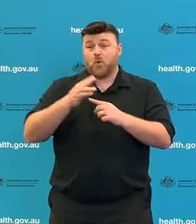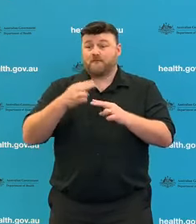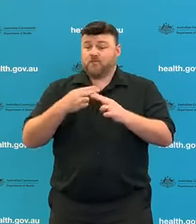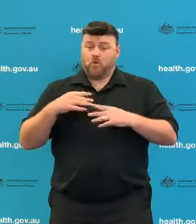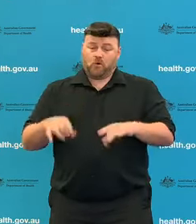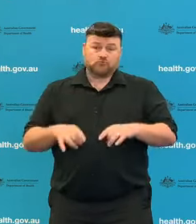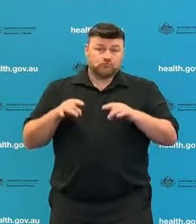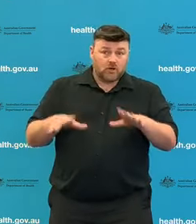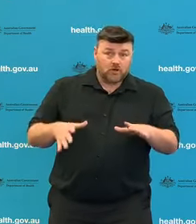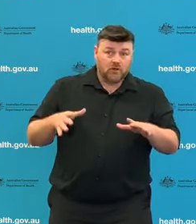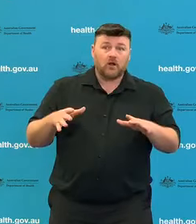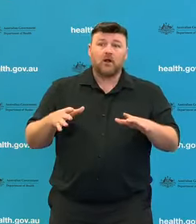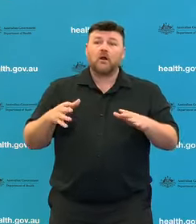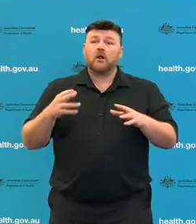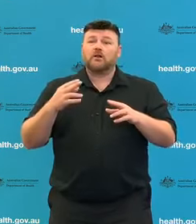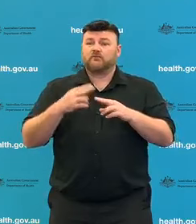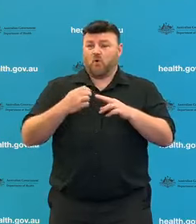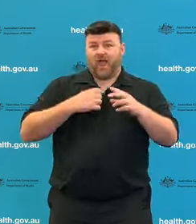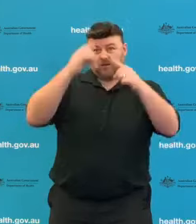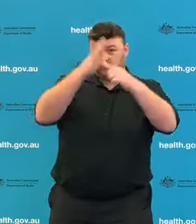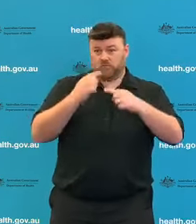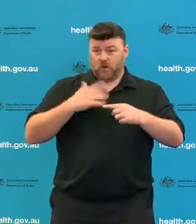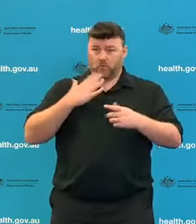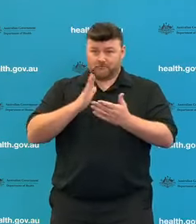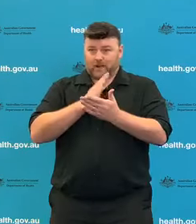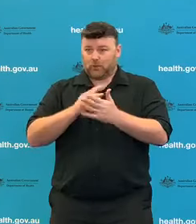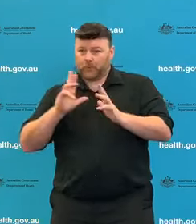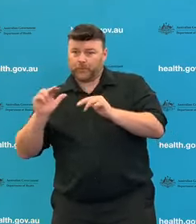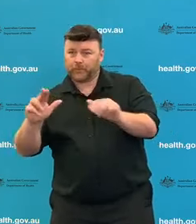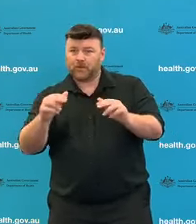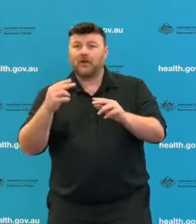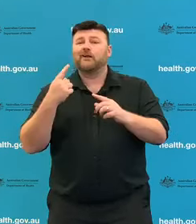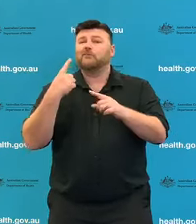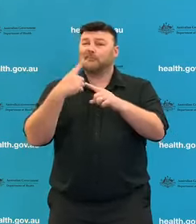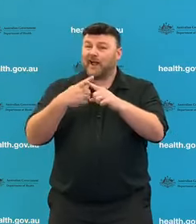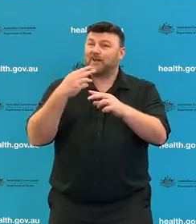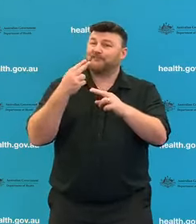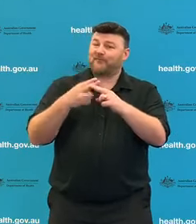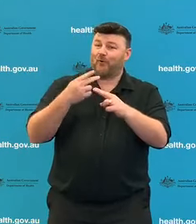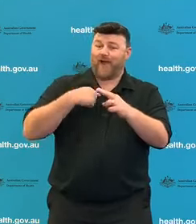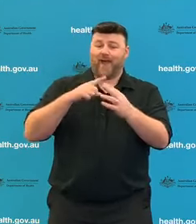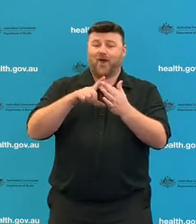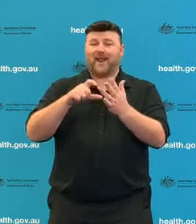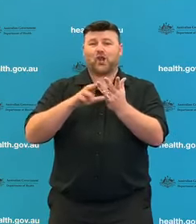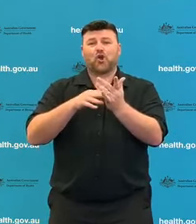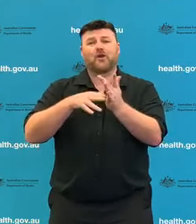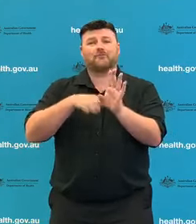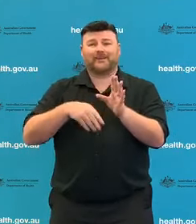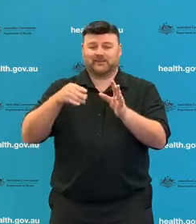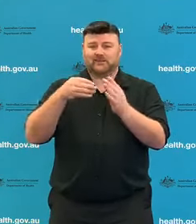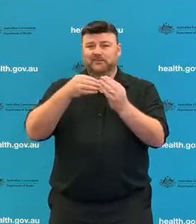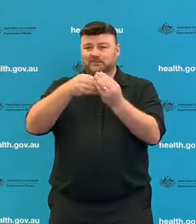in our national priorities and for our economy. Certainly my understanding is the Department of Agriculture has been